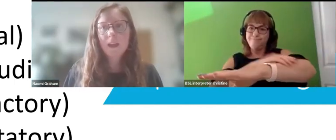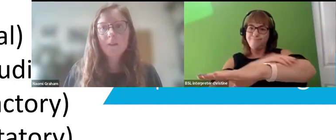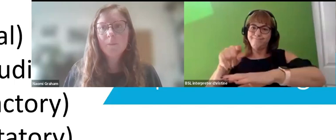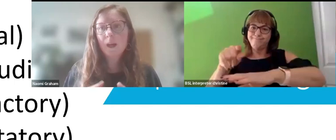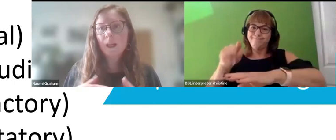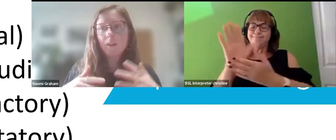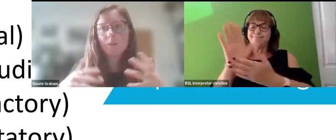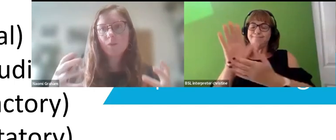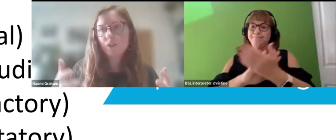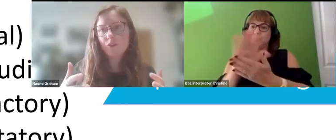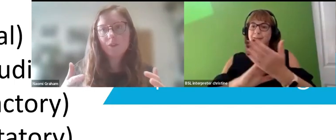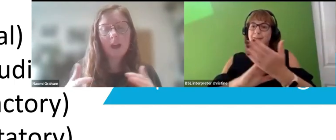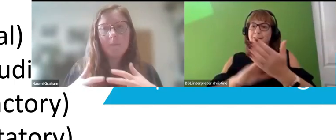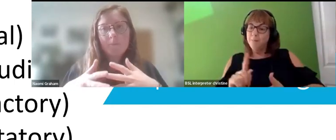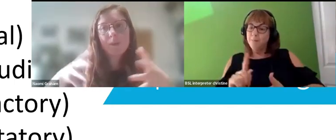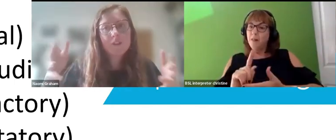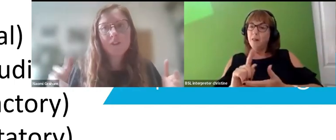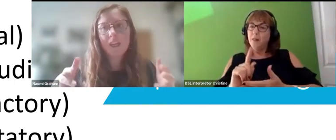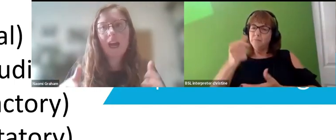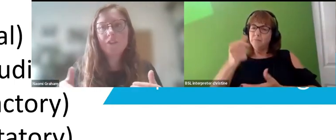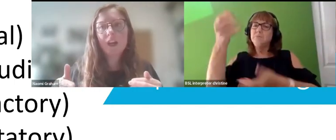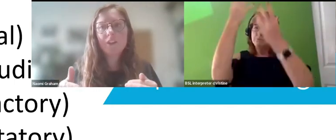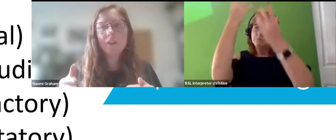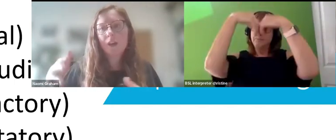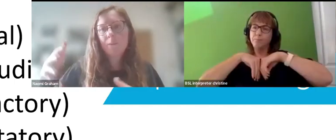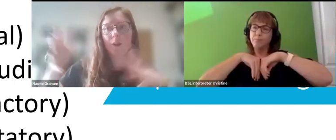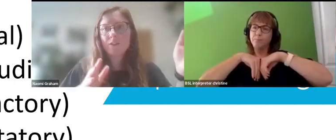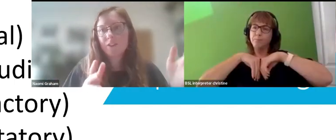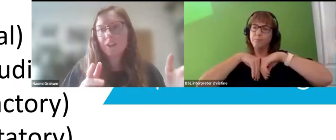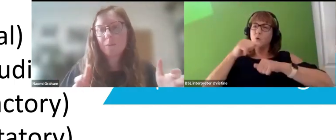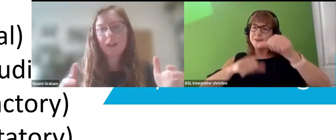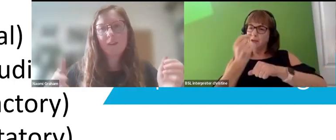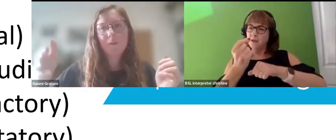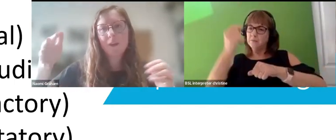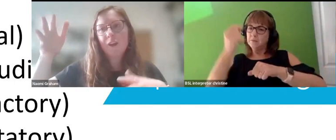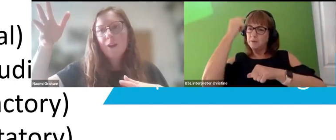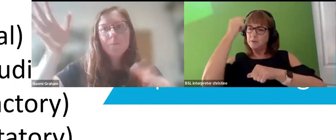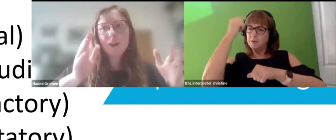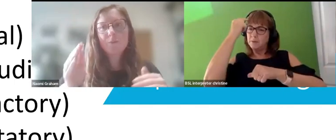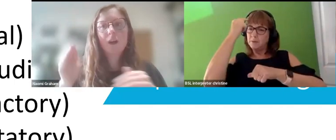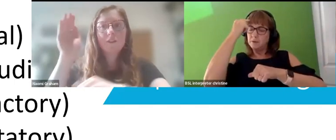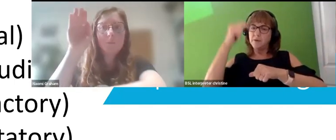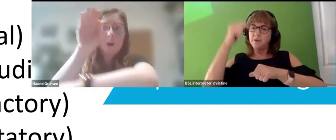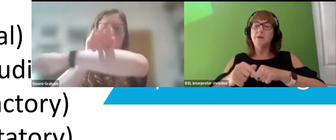in my Ministry at church, if I'm going to touch somebody, if I'm going to brush past them,